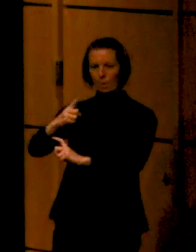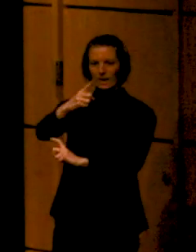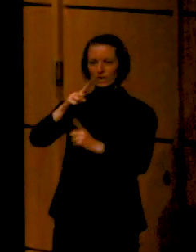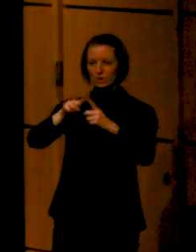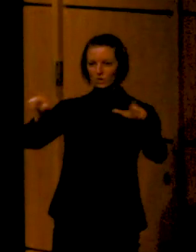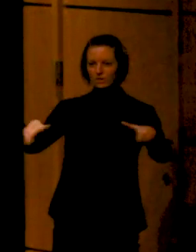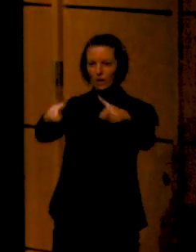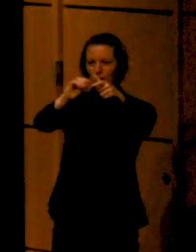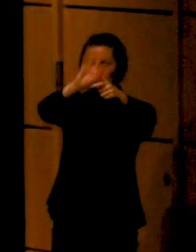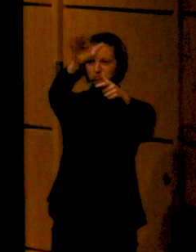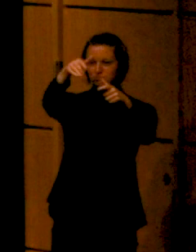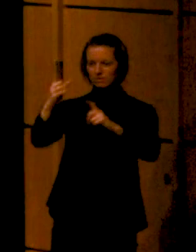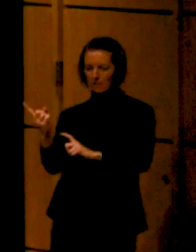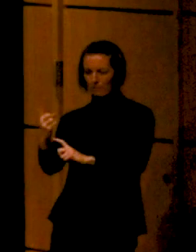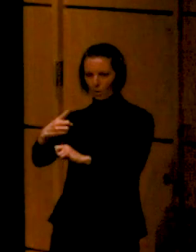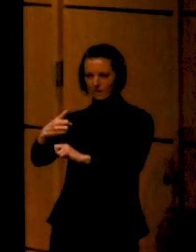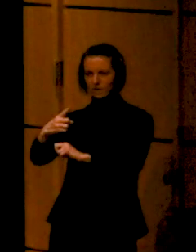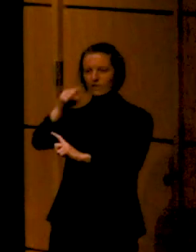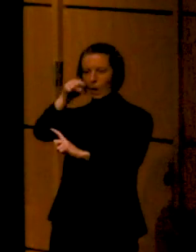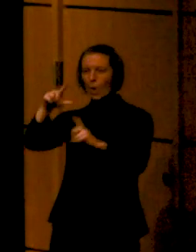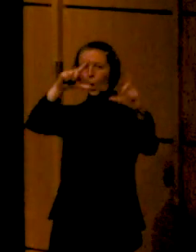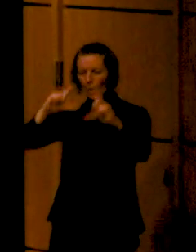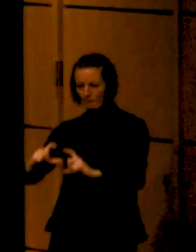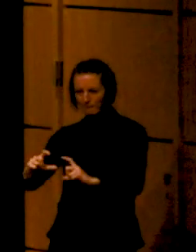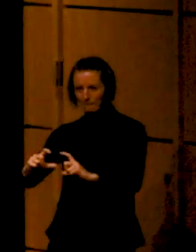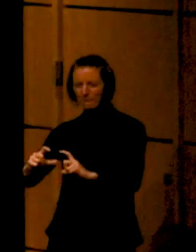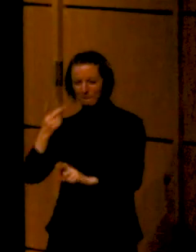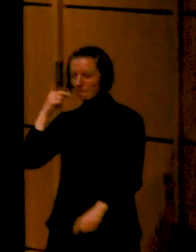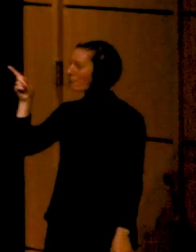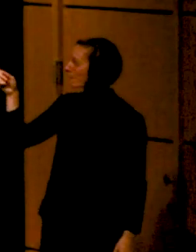The streaks that you see across the sky are clouds.